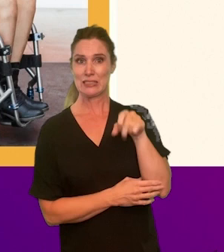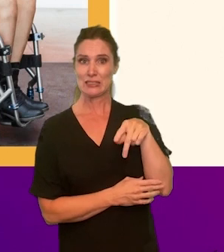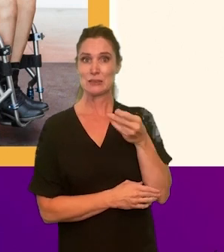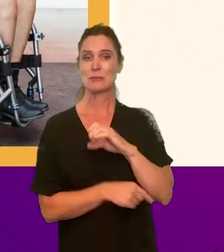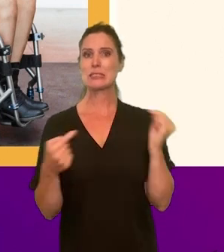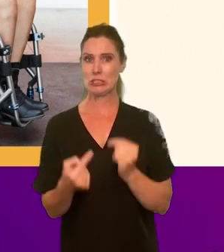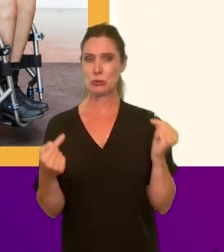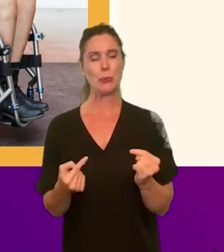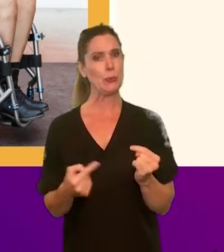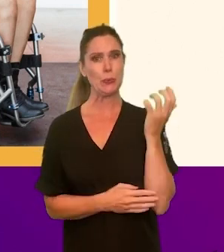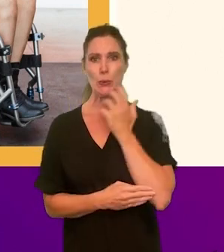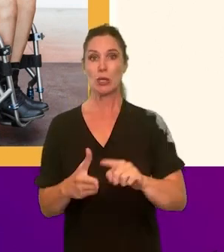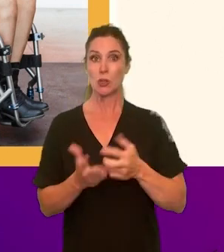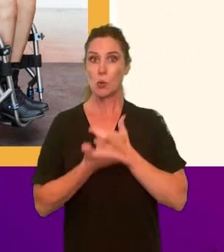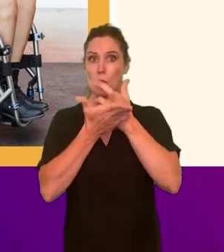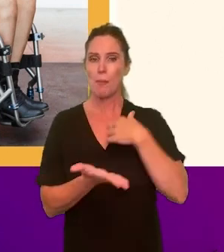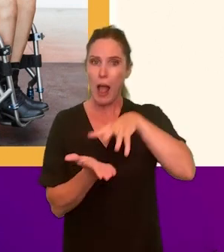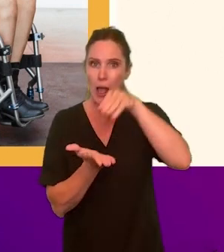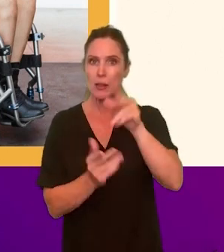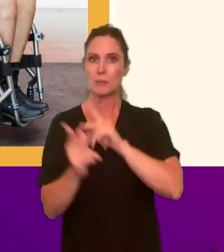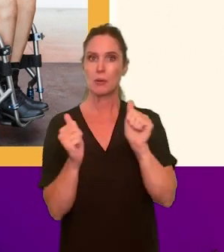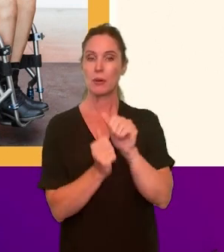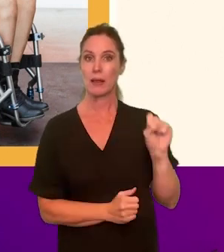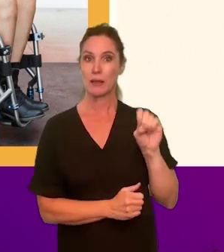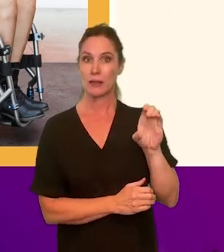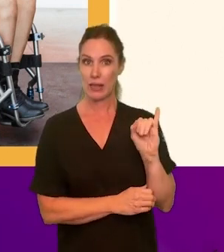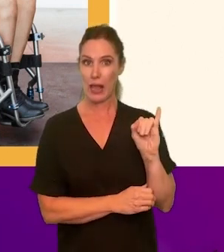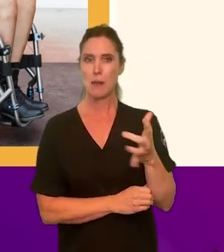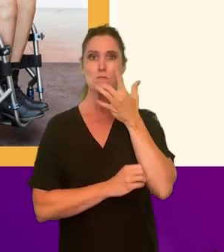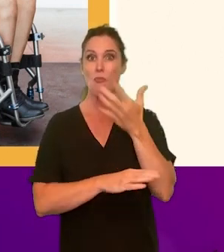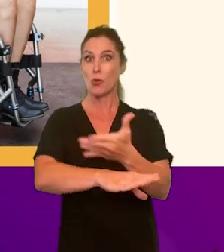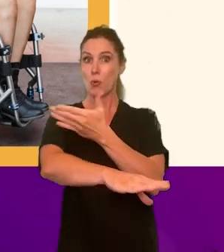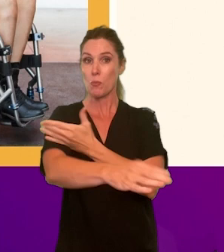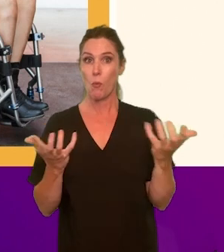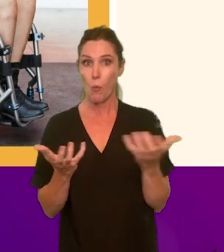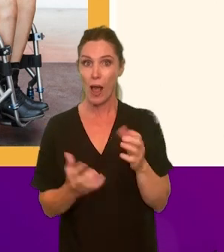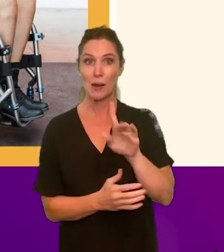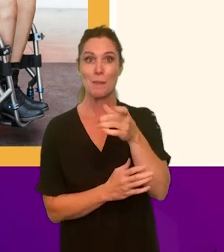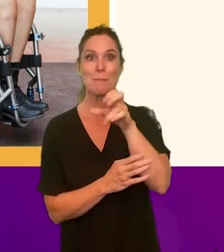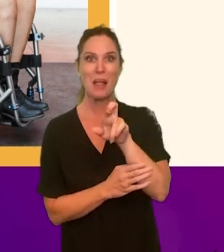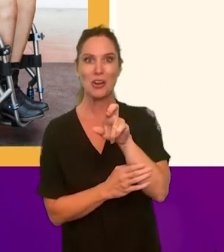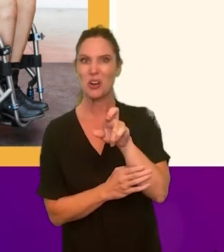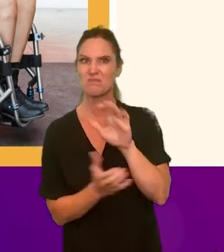As she began her rehab, I learned that people with SCI would rather improve their bladder function than be able to walk again.